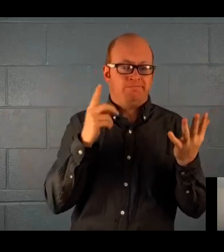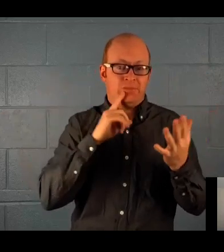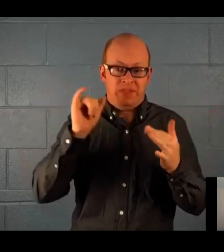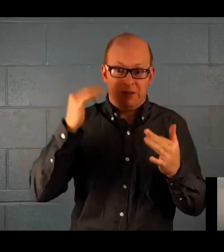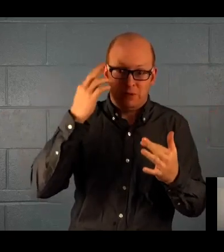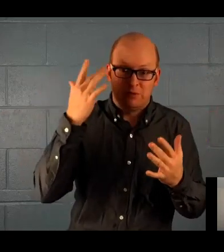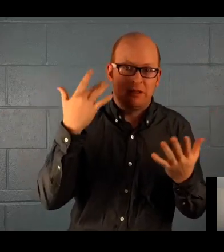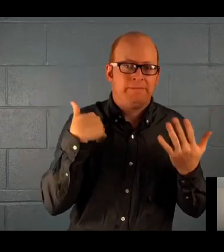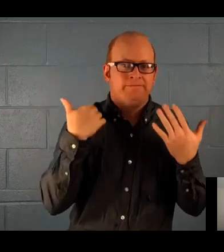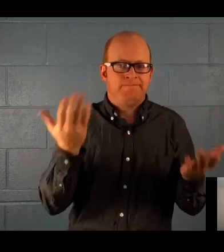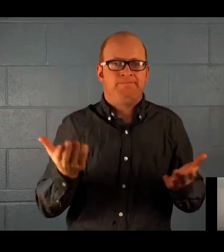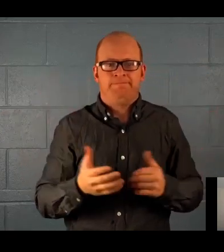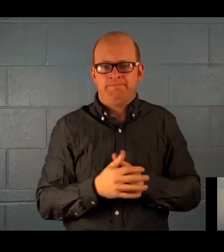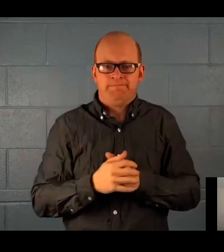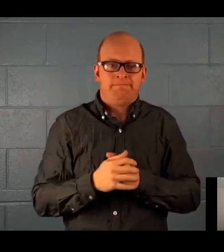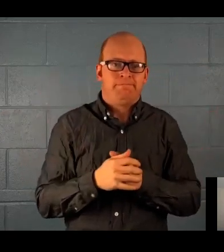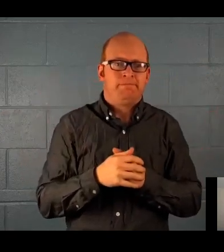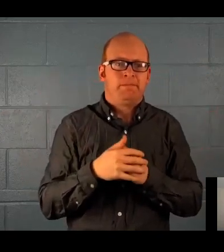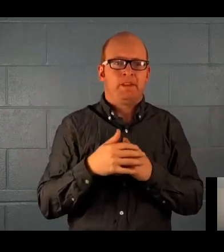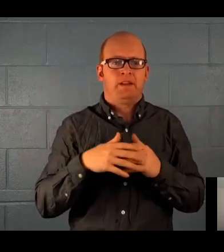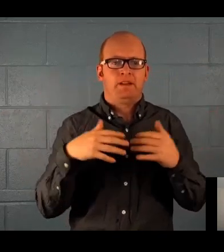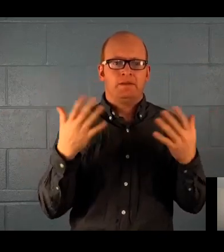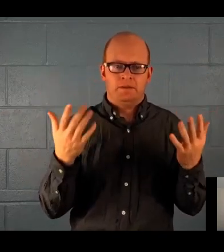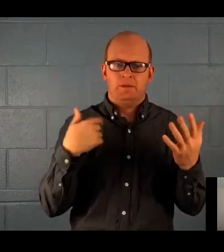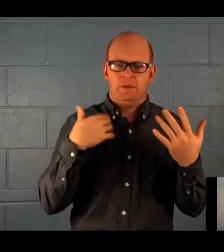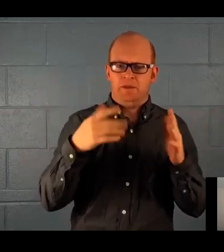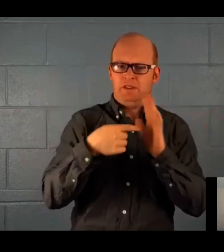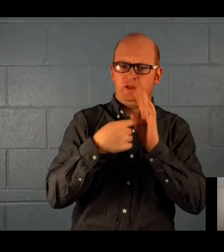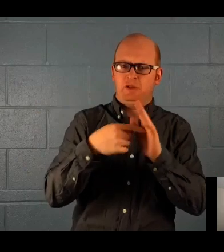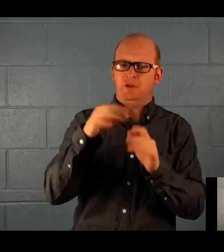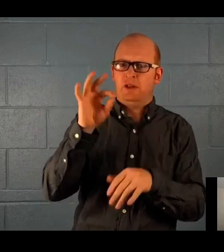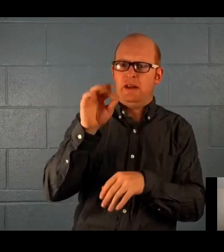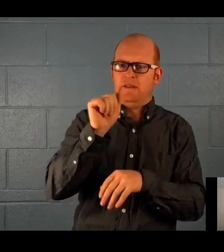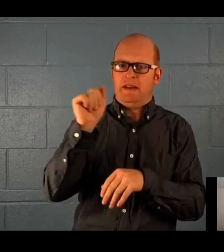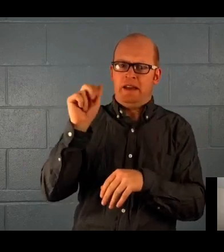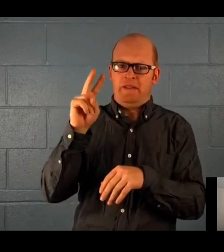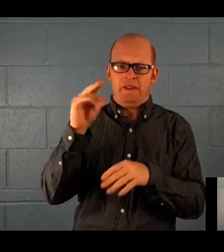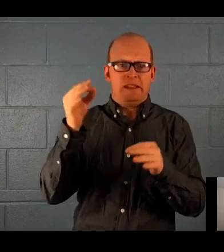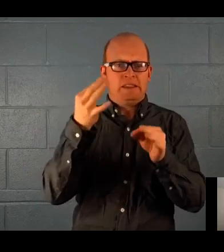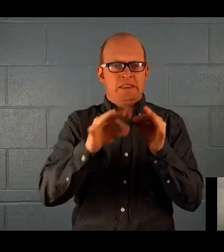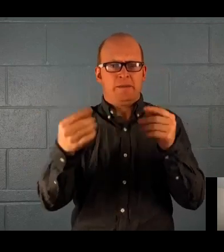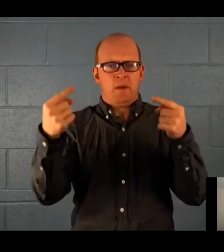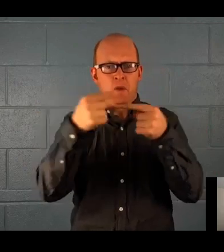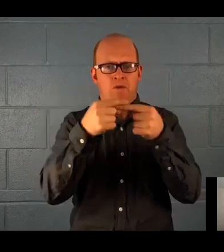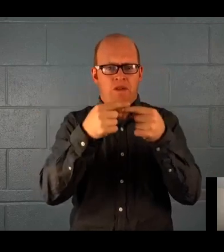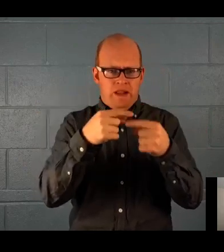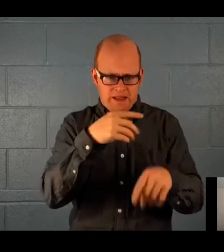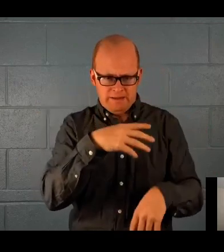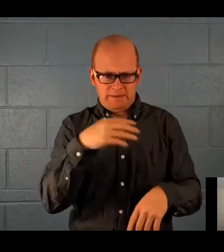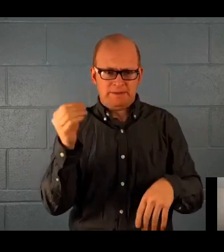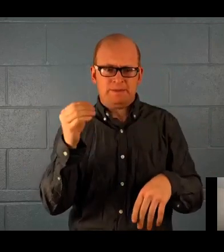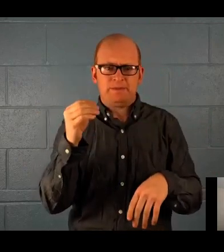We show that fragmented AAV, simple overlap AAV, and AP hybrid dual vectors were able to deliver